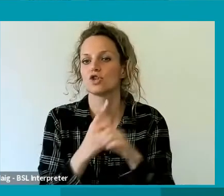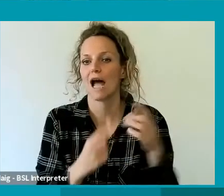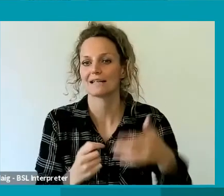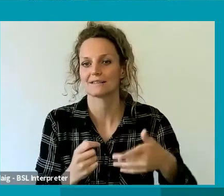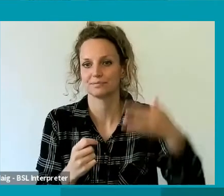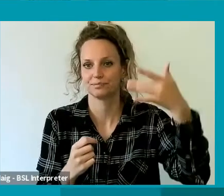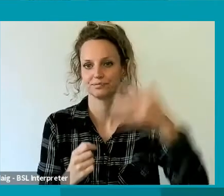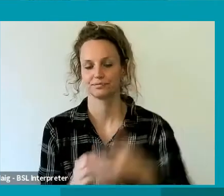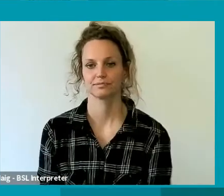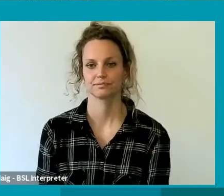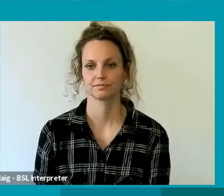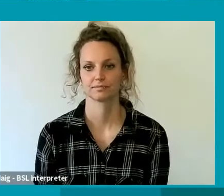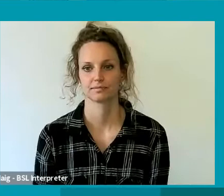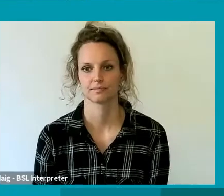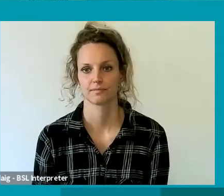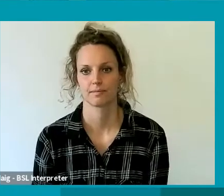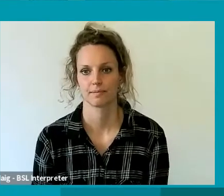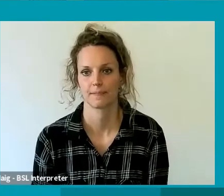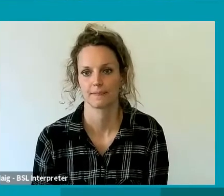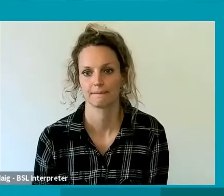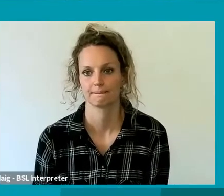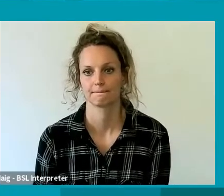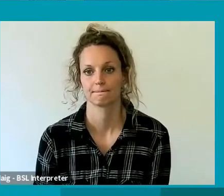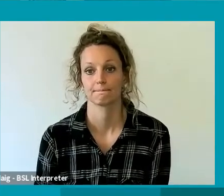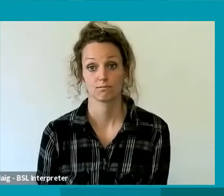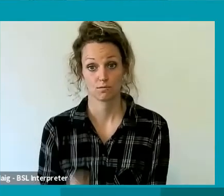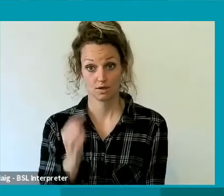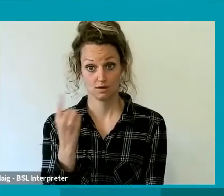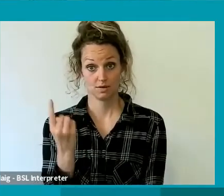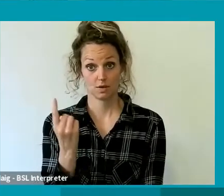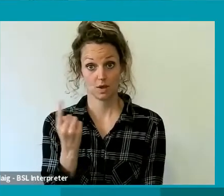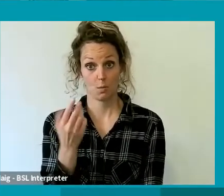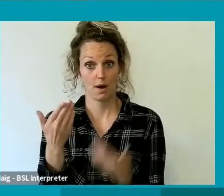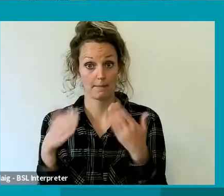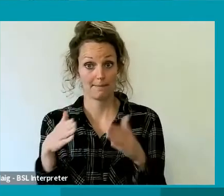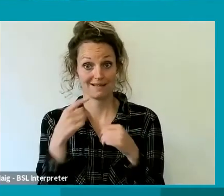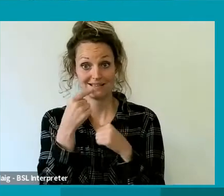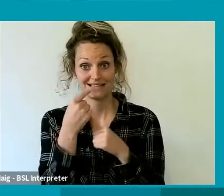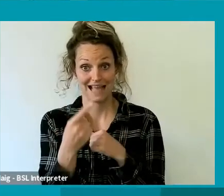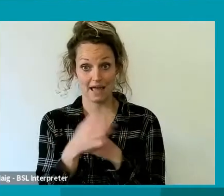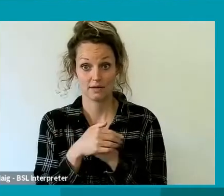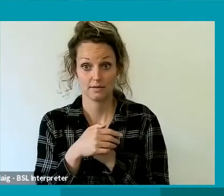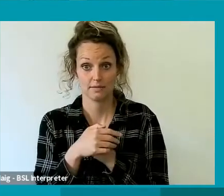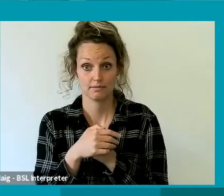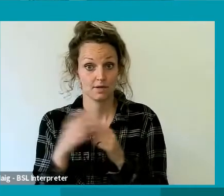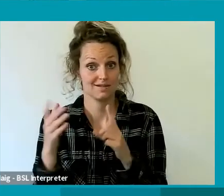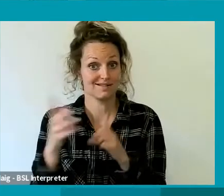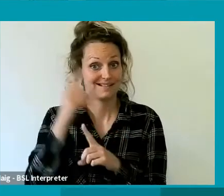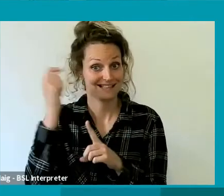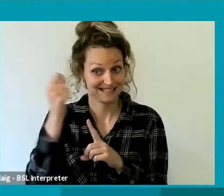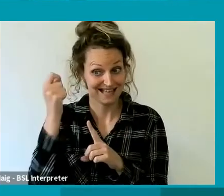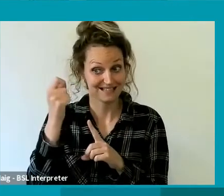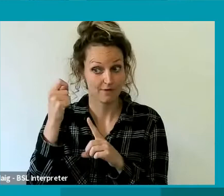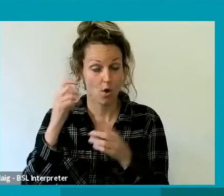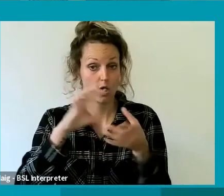specially from the last part about trying to sell yourself? Somebody has said they feel valued with successful collaboration and